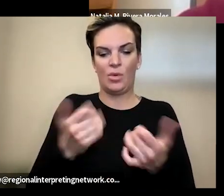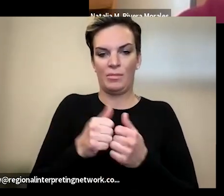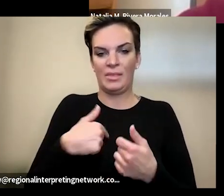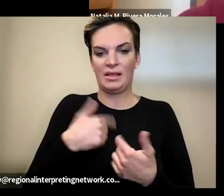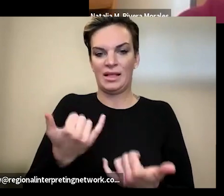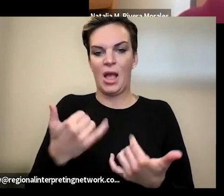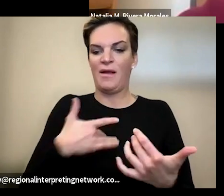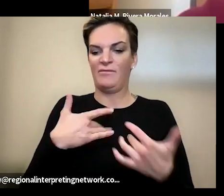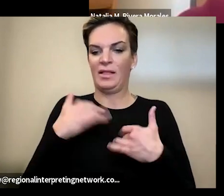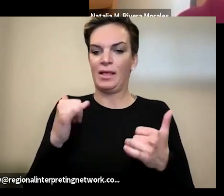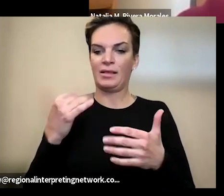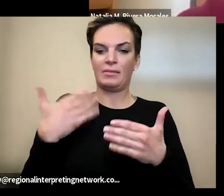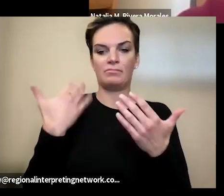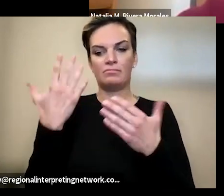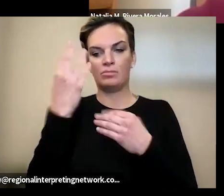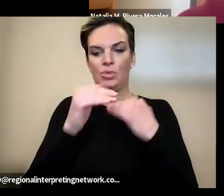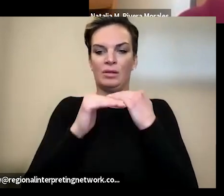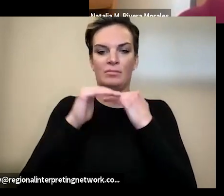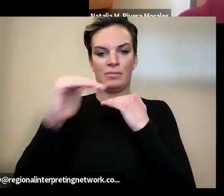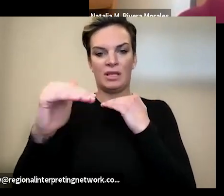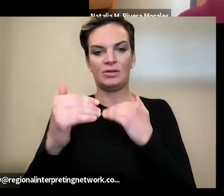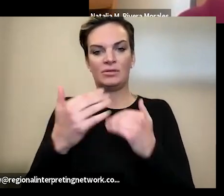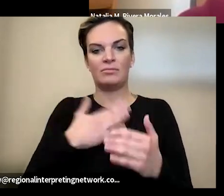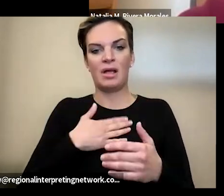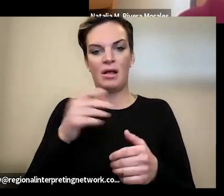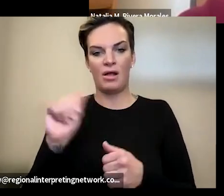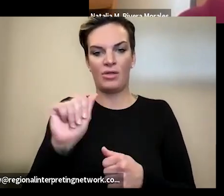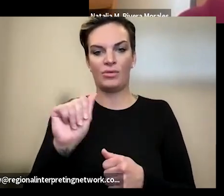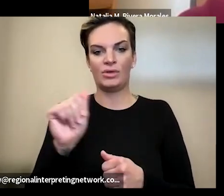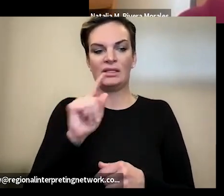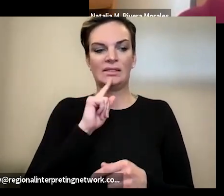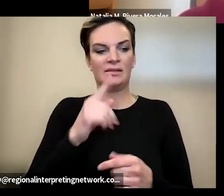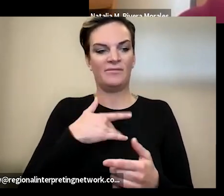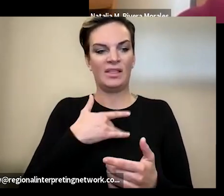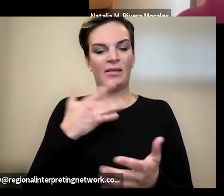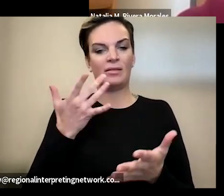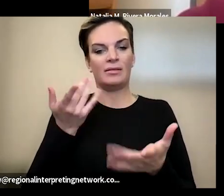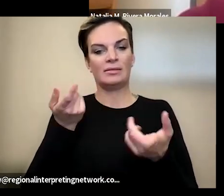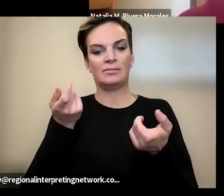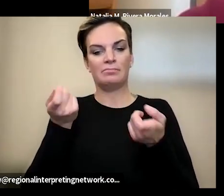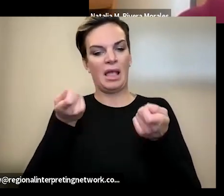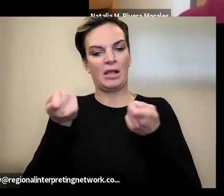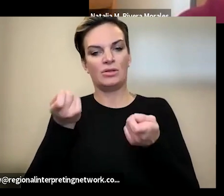managed. I mean not in a bad way, but like my arthritis is managed. I haven't felt this good